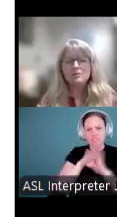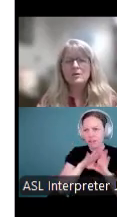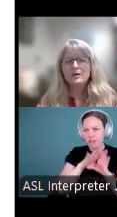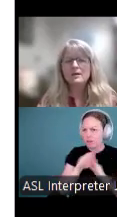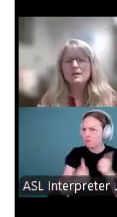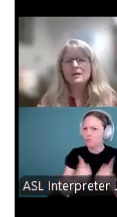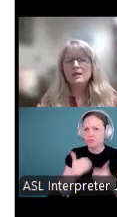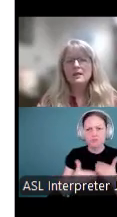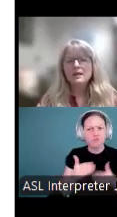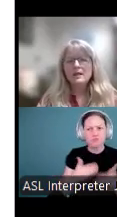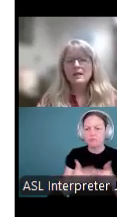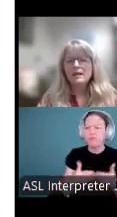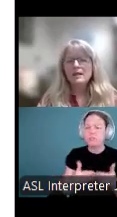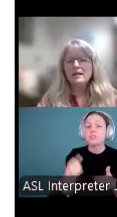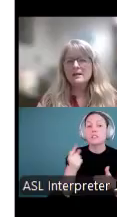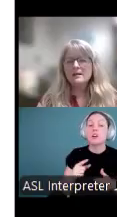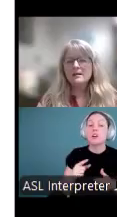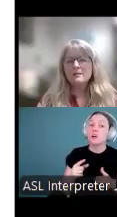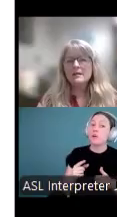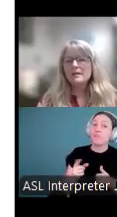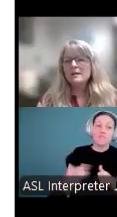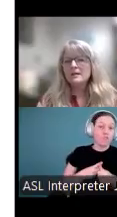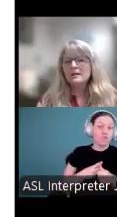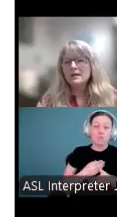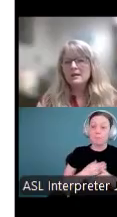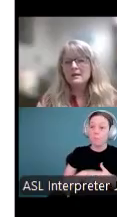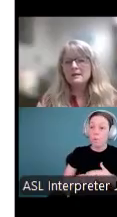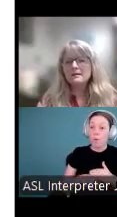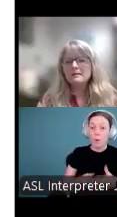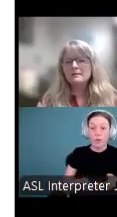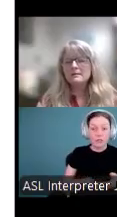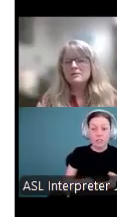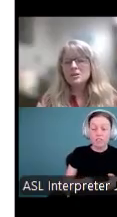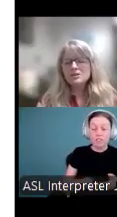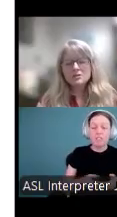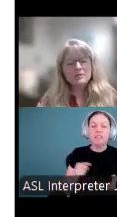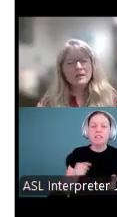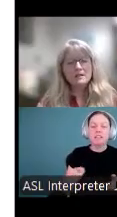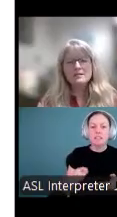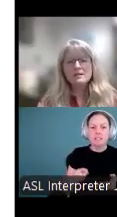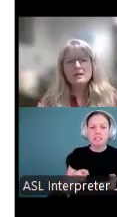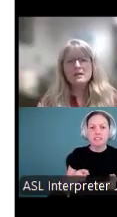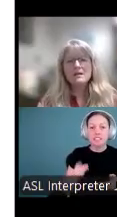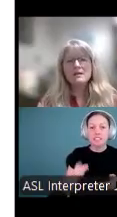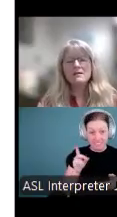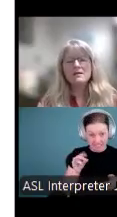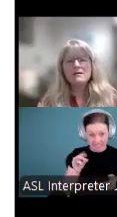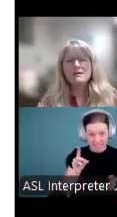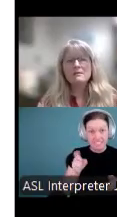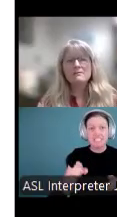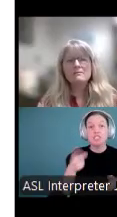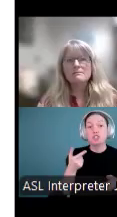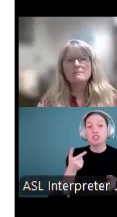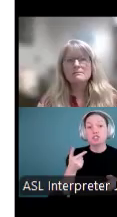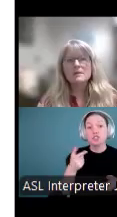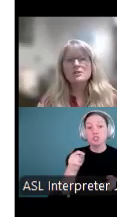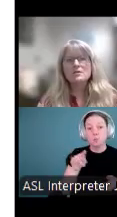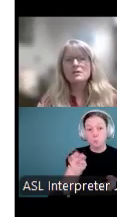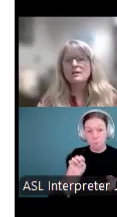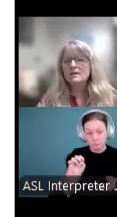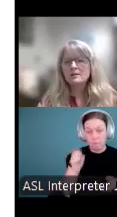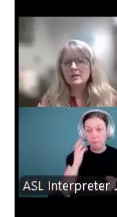newborn he, he needed g2 because he, he just couldn't keep